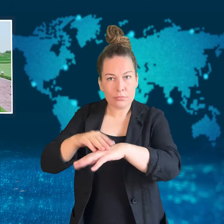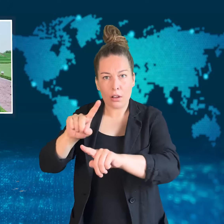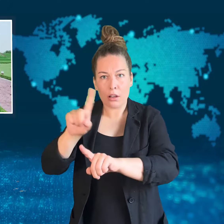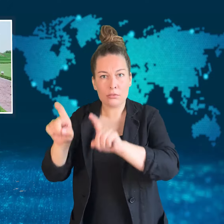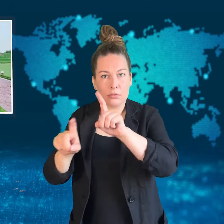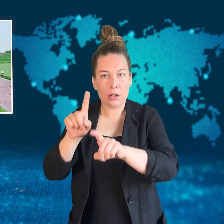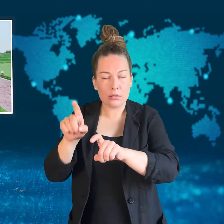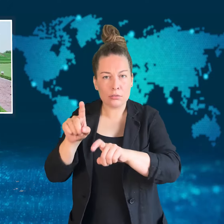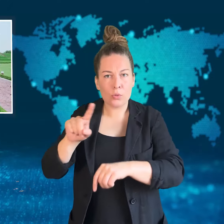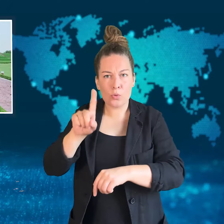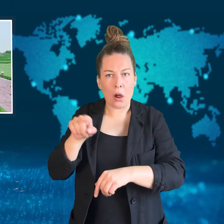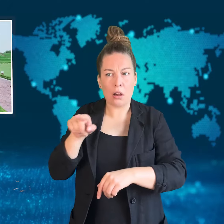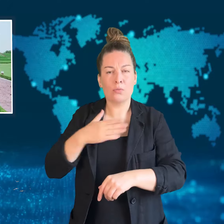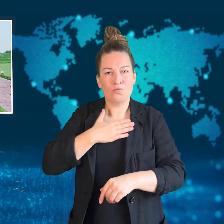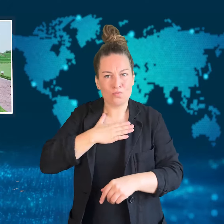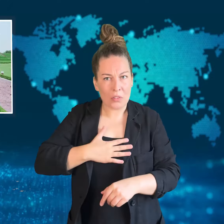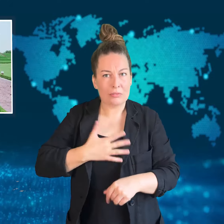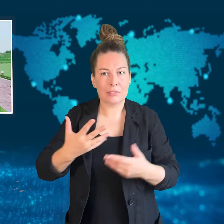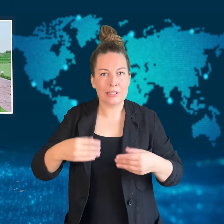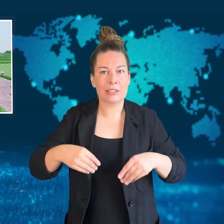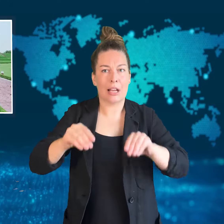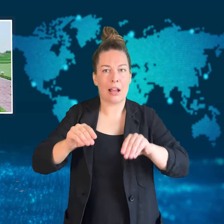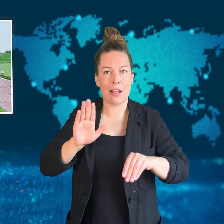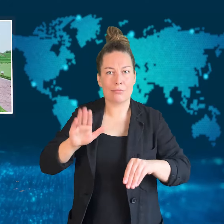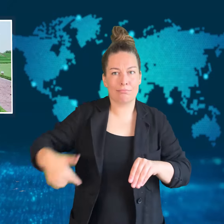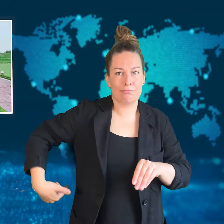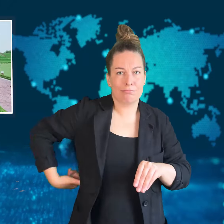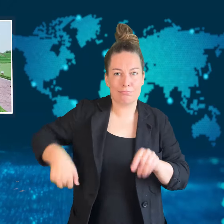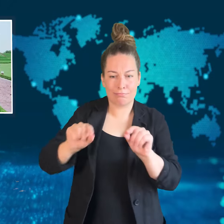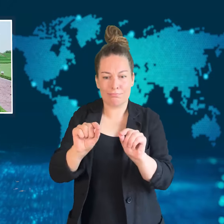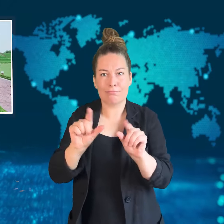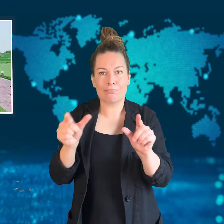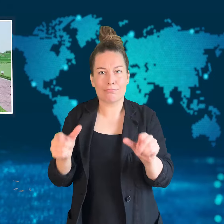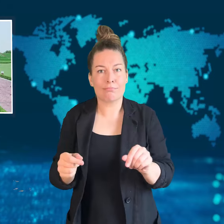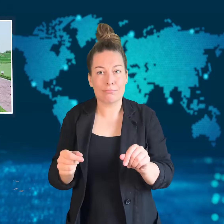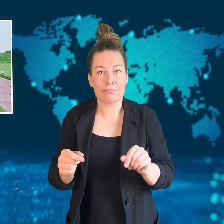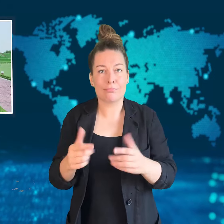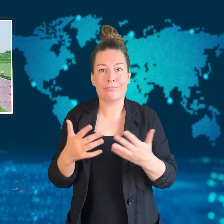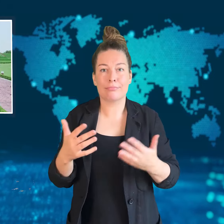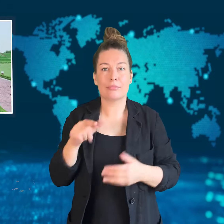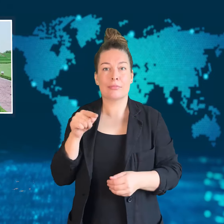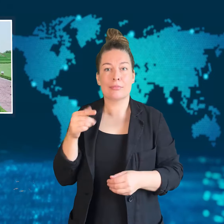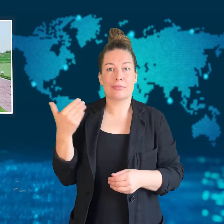After watching his wife and daughter go without food for three days,